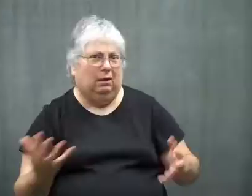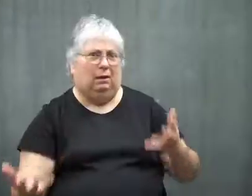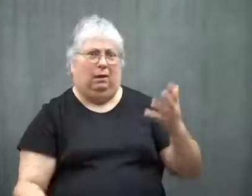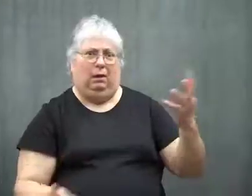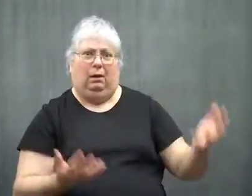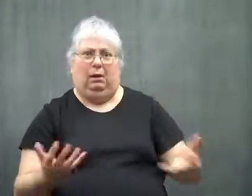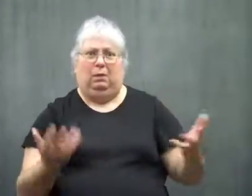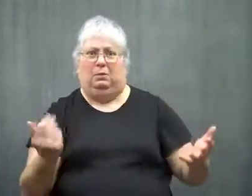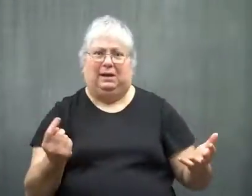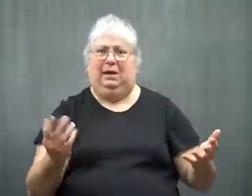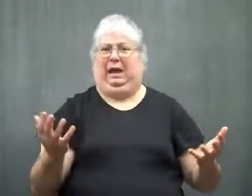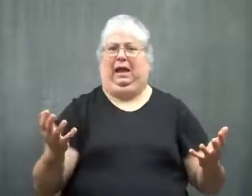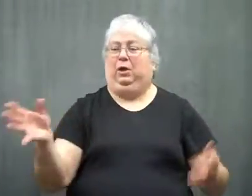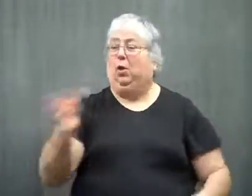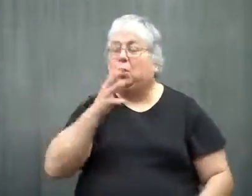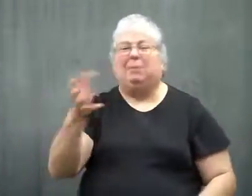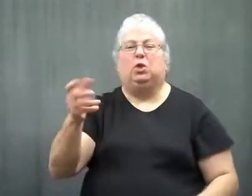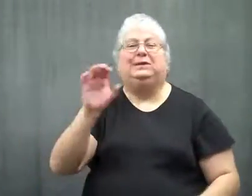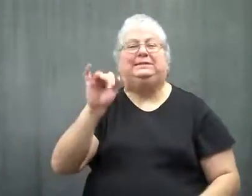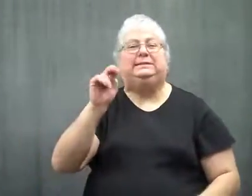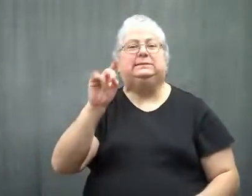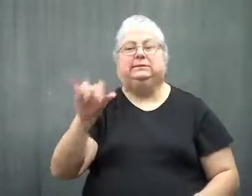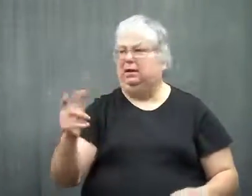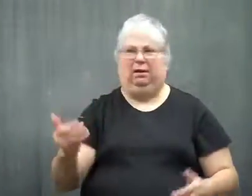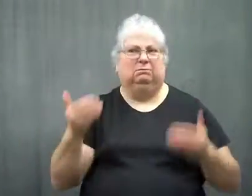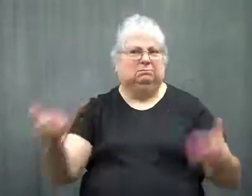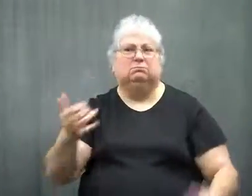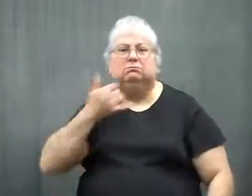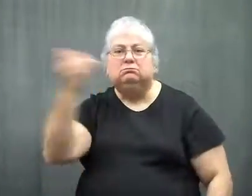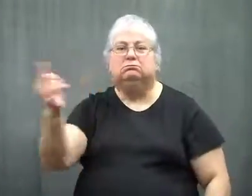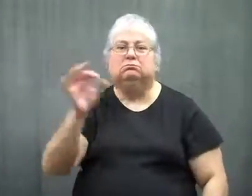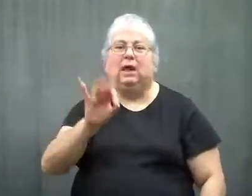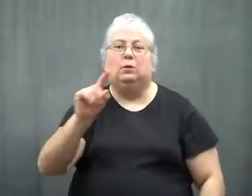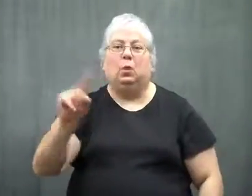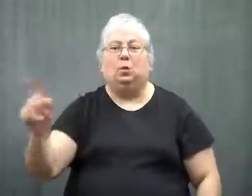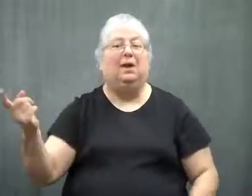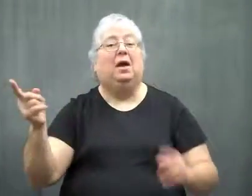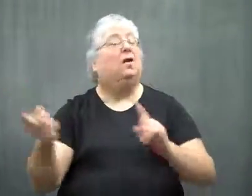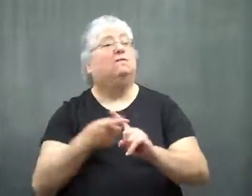The grandparents were upset. Grandmother Cindy called 911.